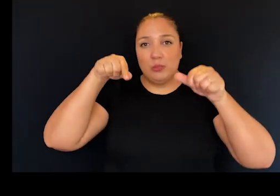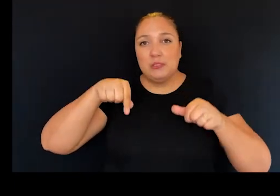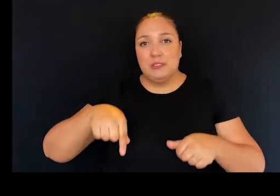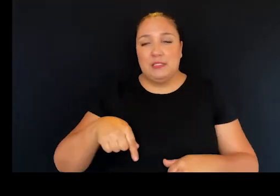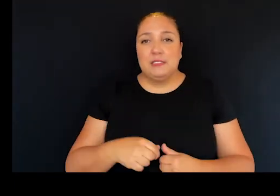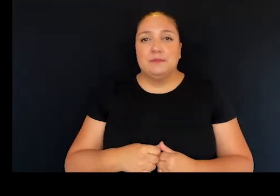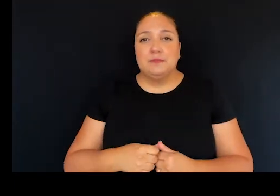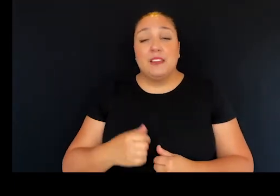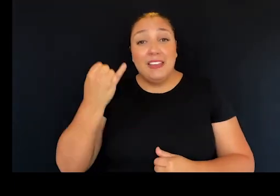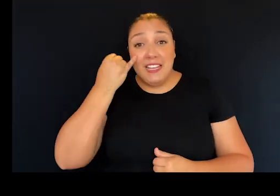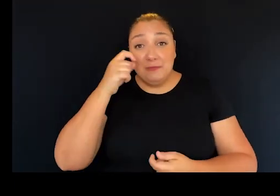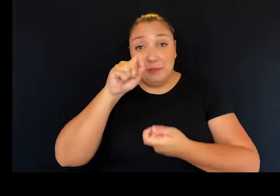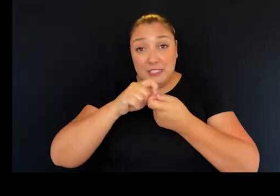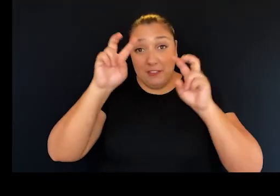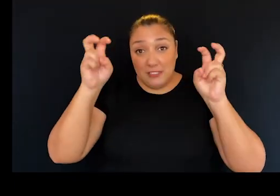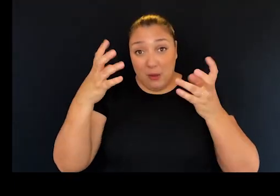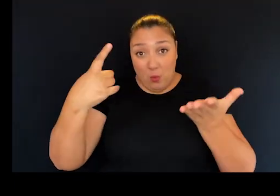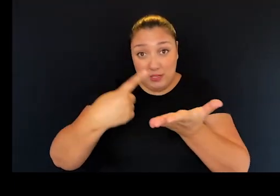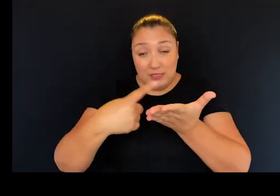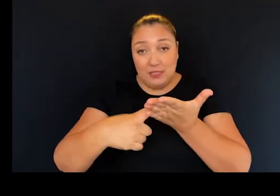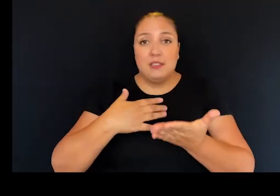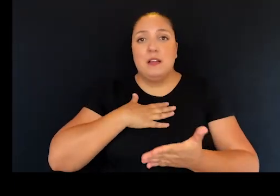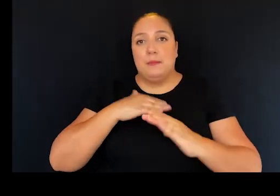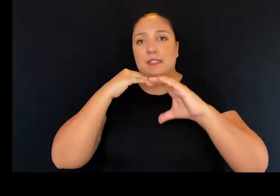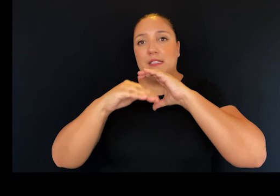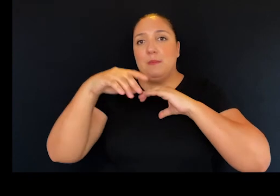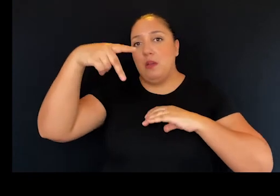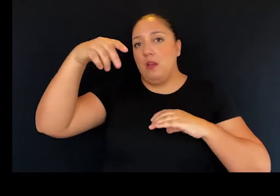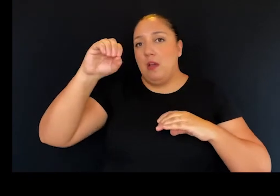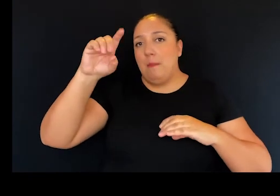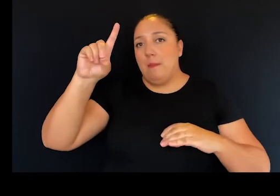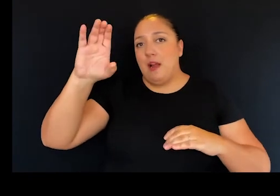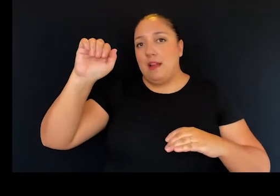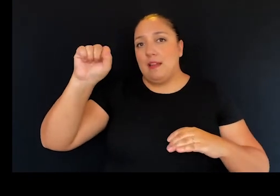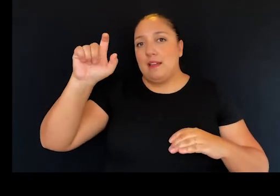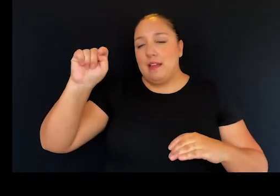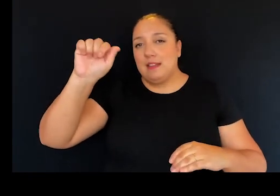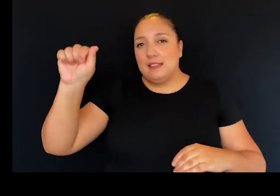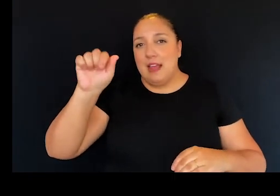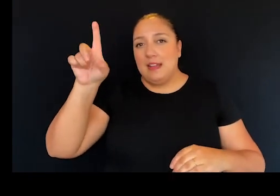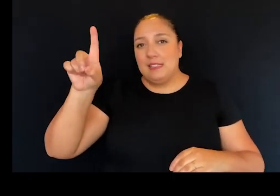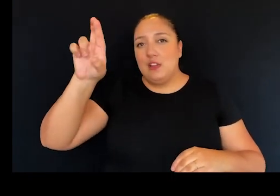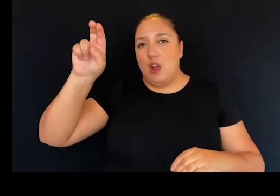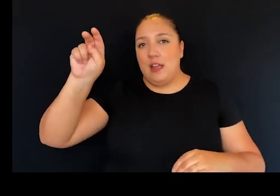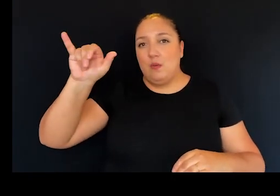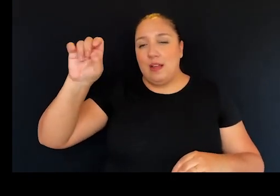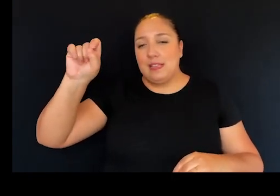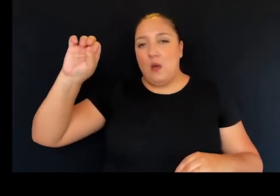please e-mail podcast@drny.org or comment below. Tune in next Wednesday,